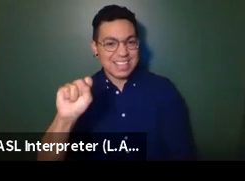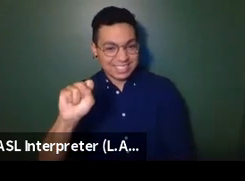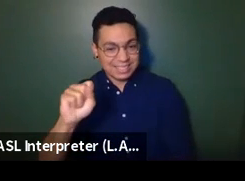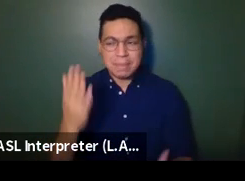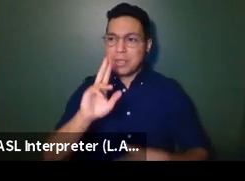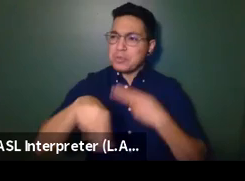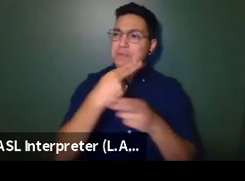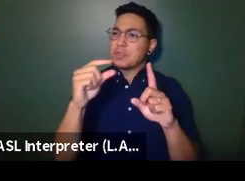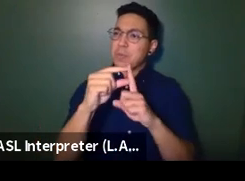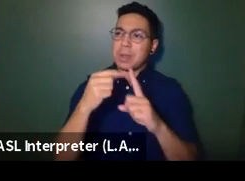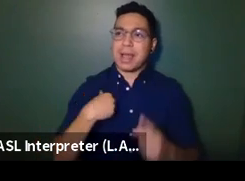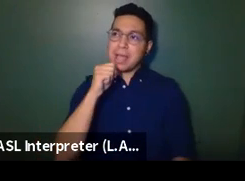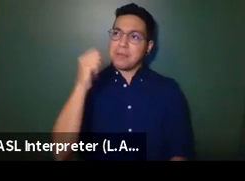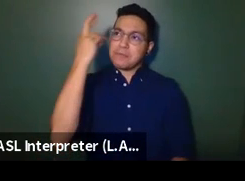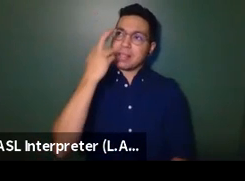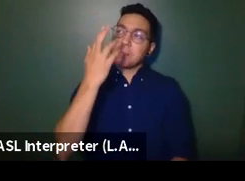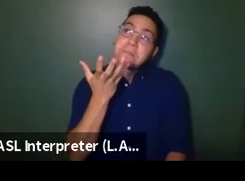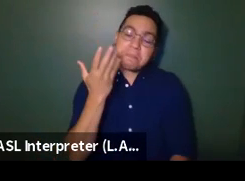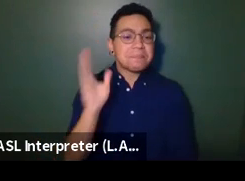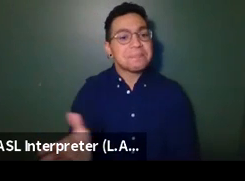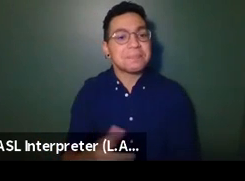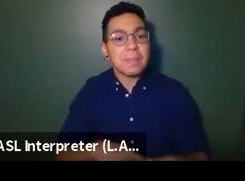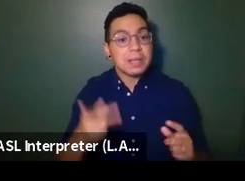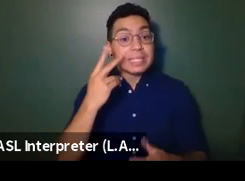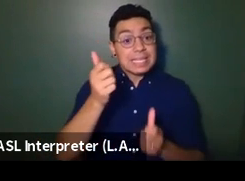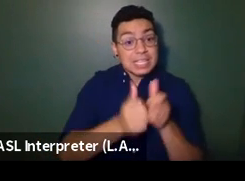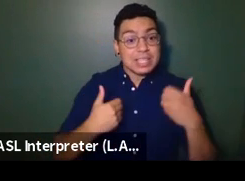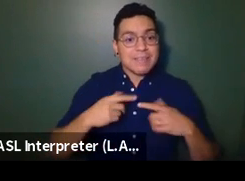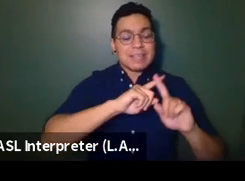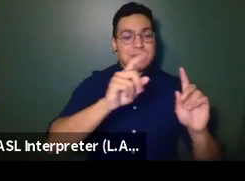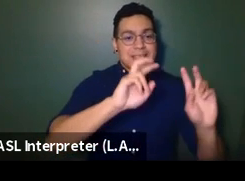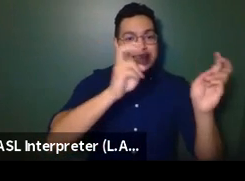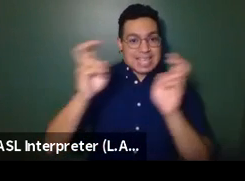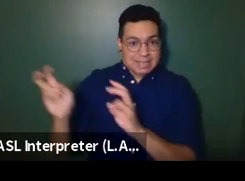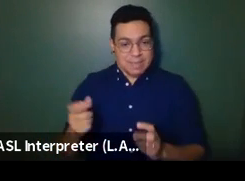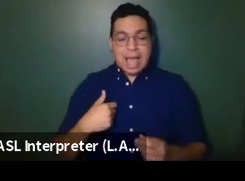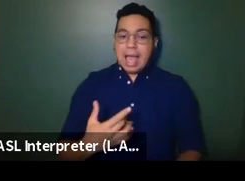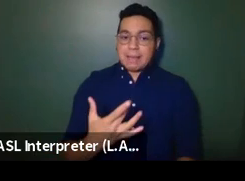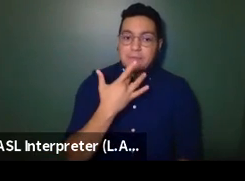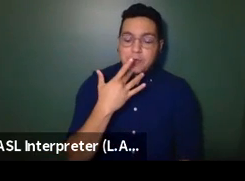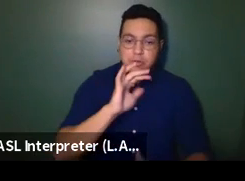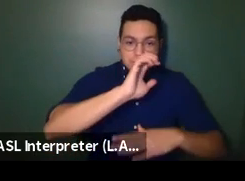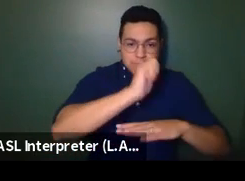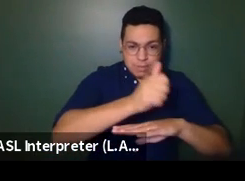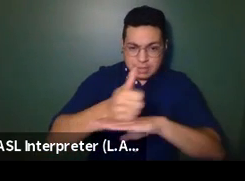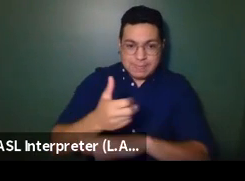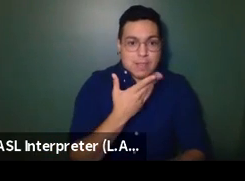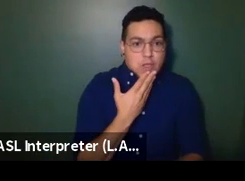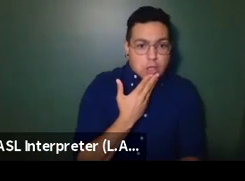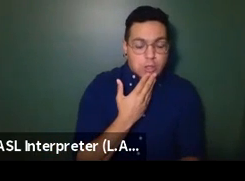Katherine Livick - ESD 112: But as you can see they each have a different theme. For me, I'm kind of big into color coding. That helps my brain. So I always make sure that might look different.